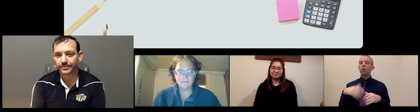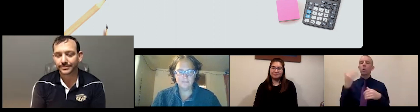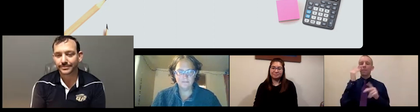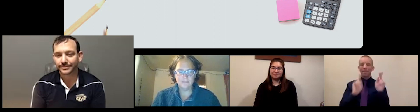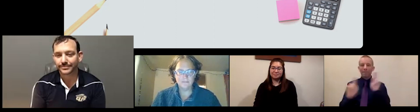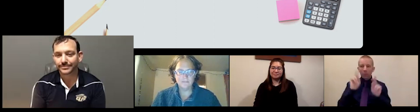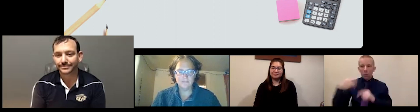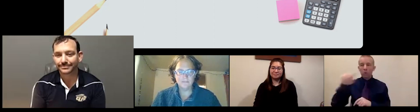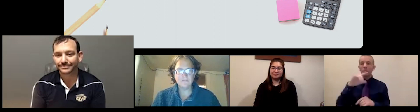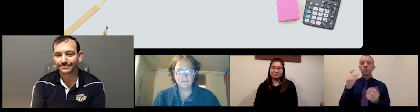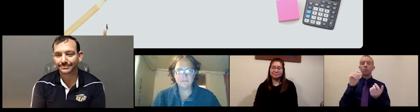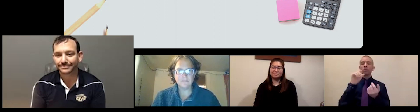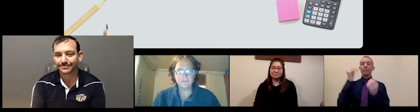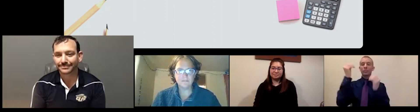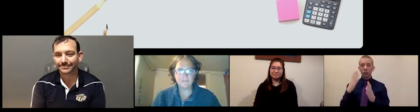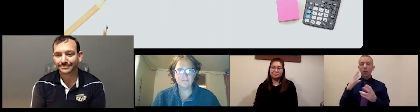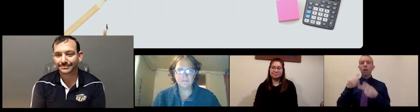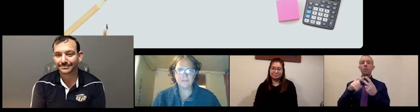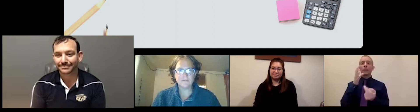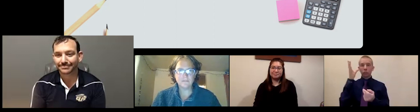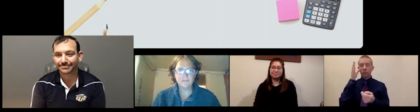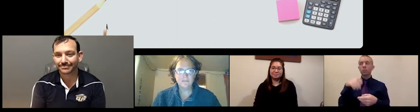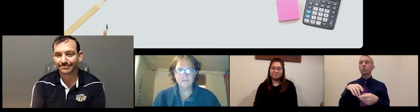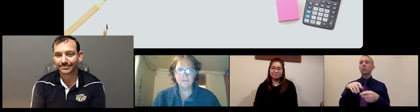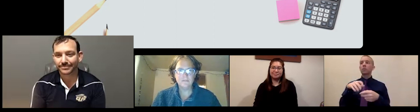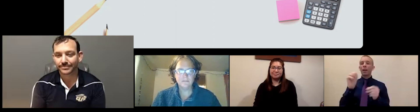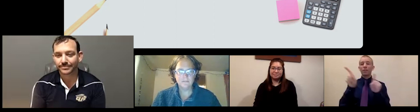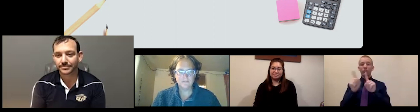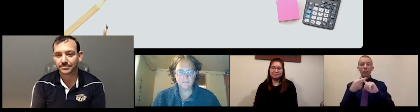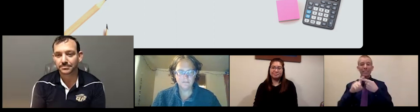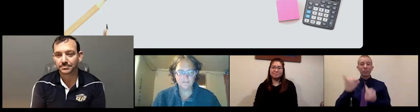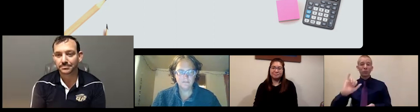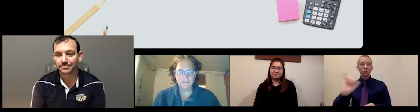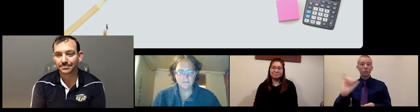Knowing people. Teachers, parents, and friends, too.